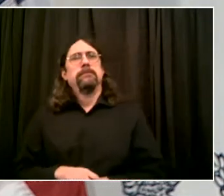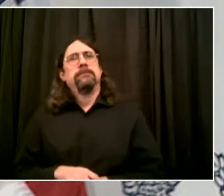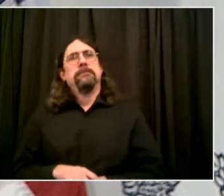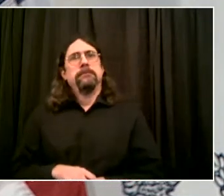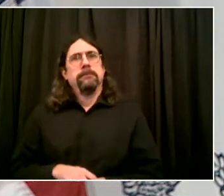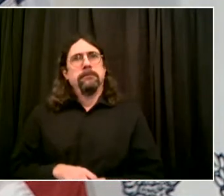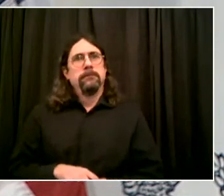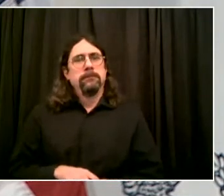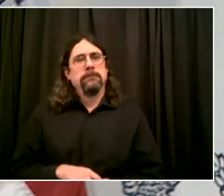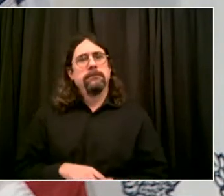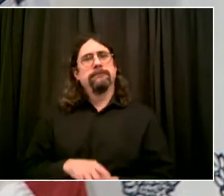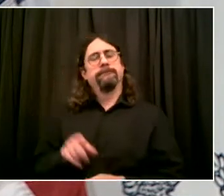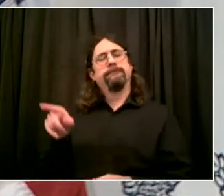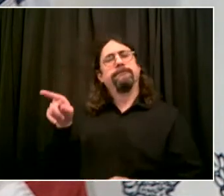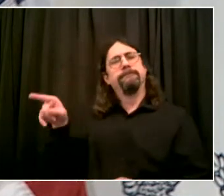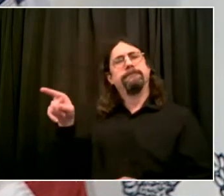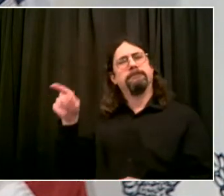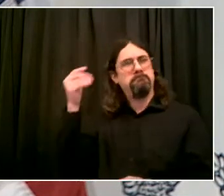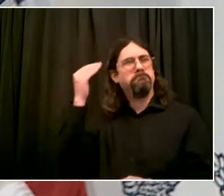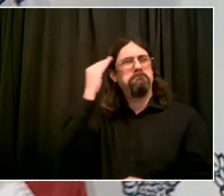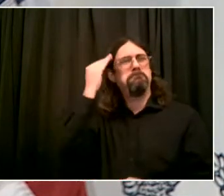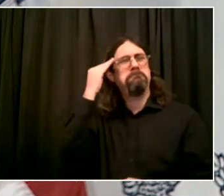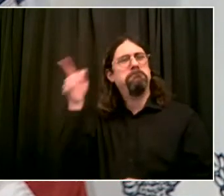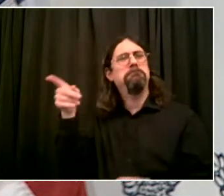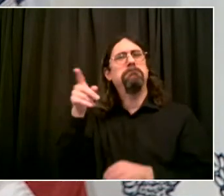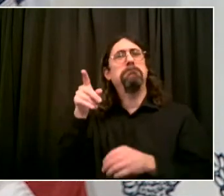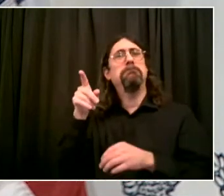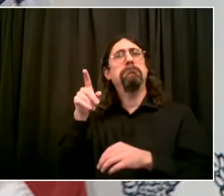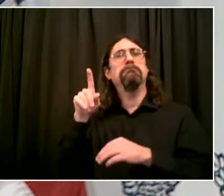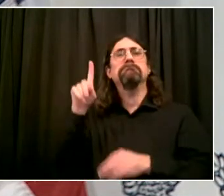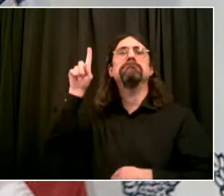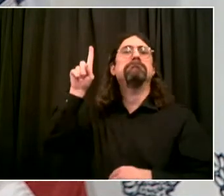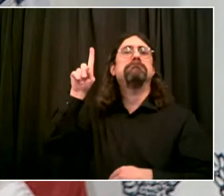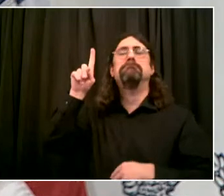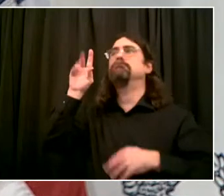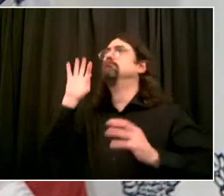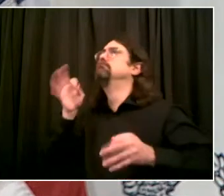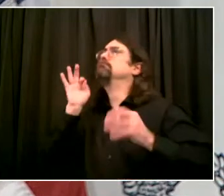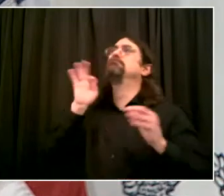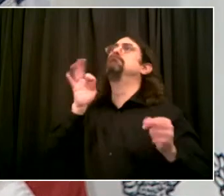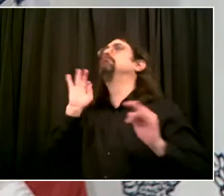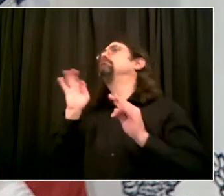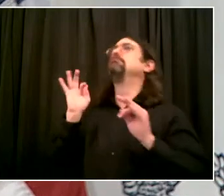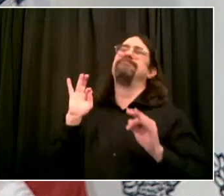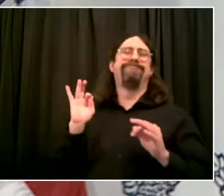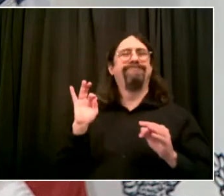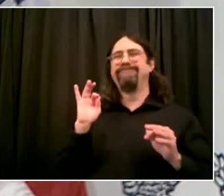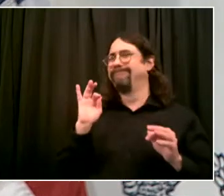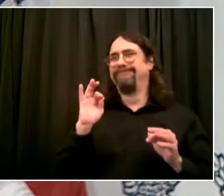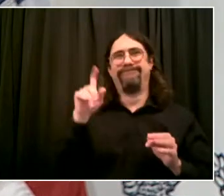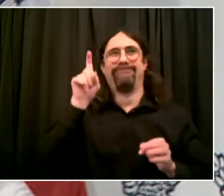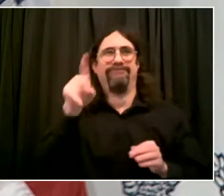FROM THE LEADERSHIP OF LIPOCCE PRECECNICTC OUCNSNS,EL THE VOICES THEY BROUGHT, THE